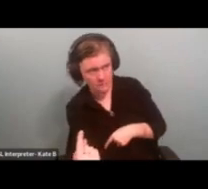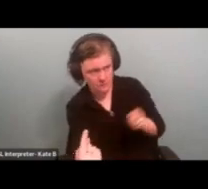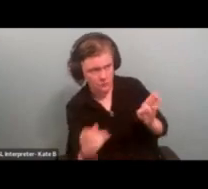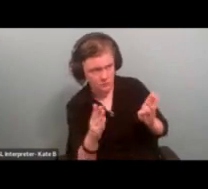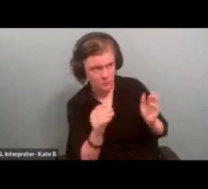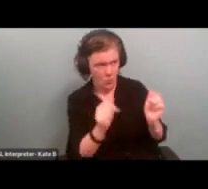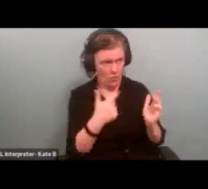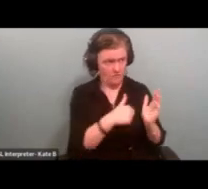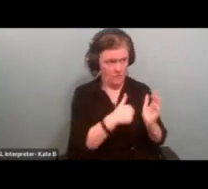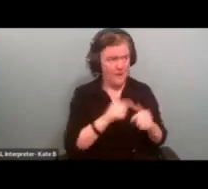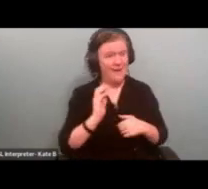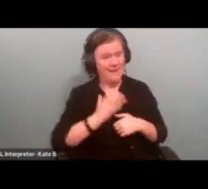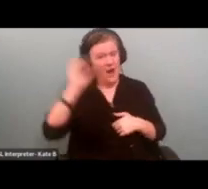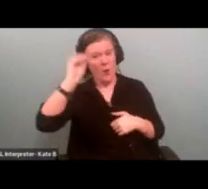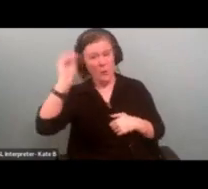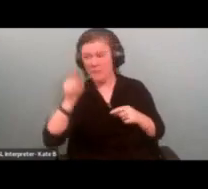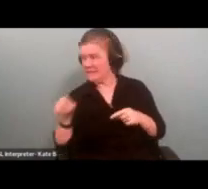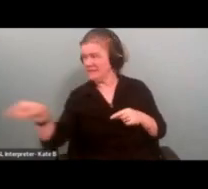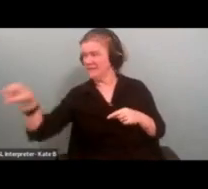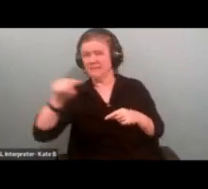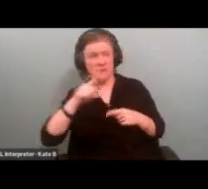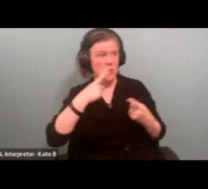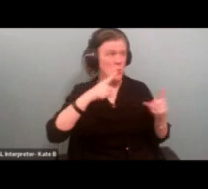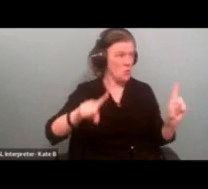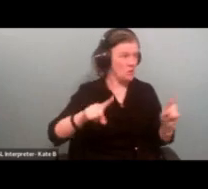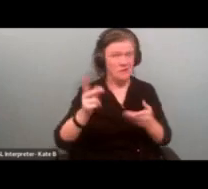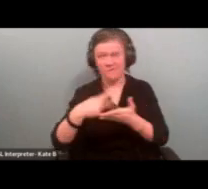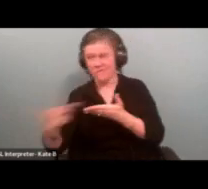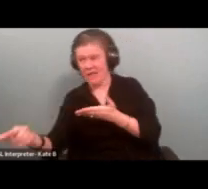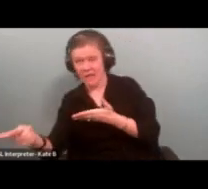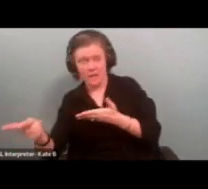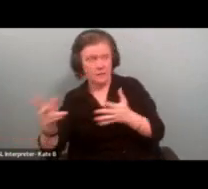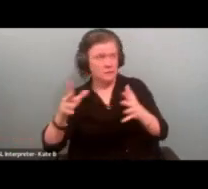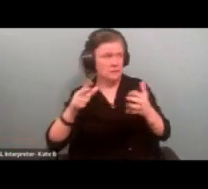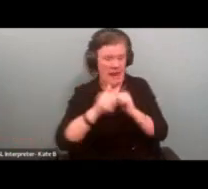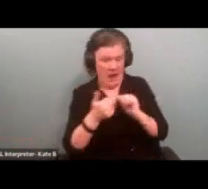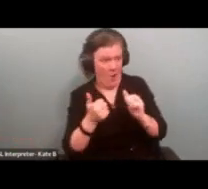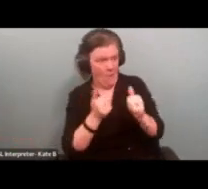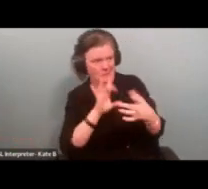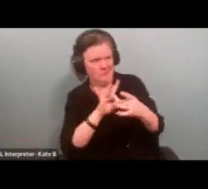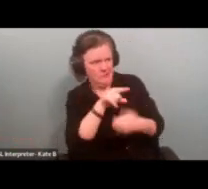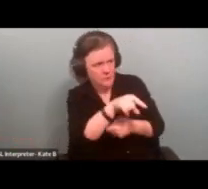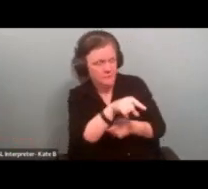their opinions around what has worked, what hasn't worked, how they got here, this matters,